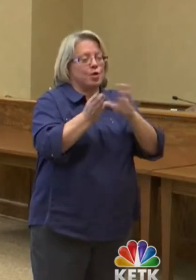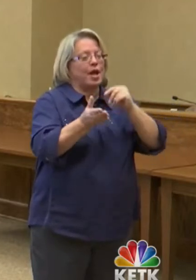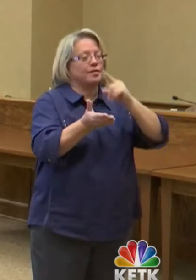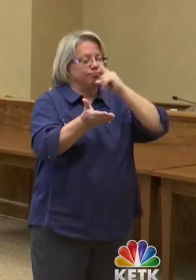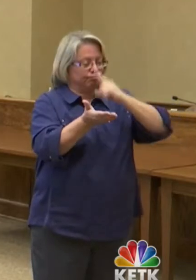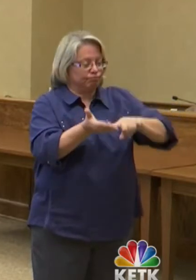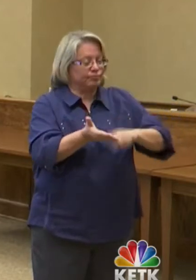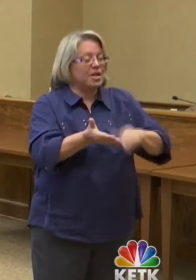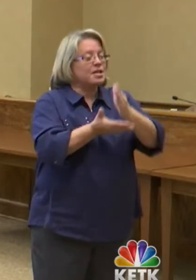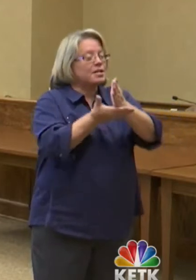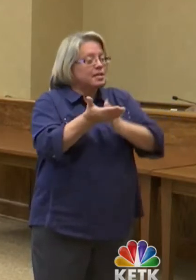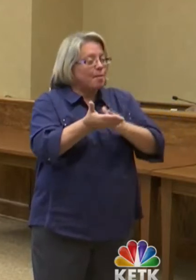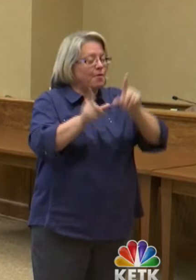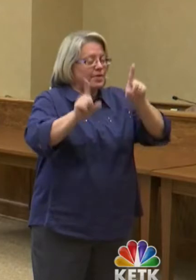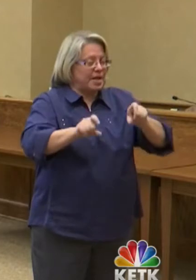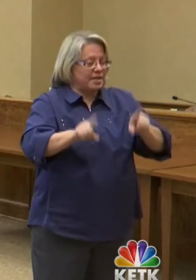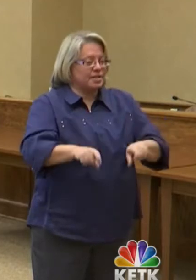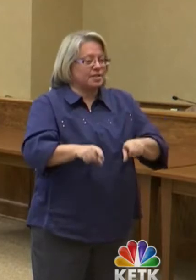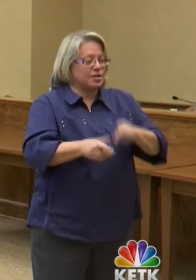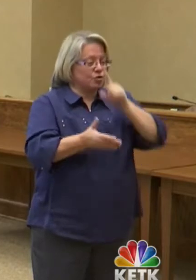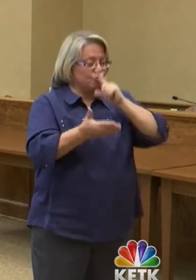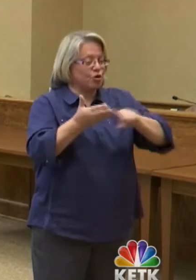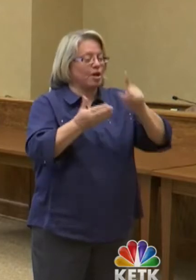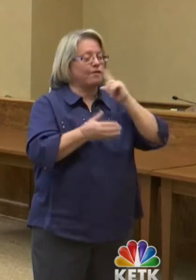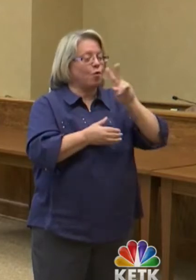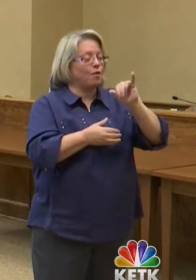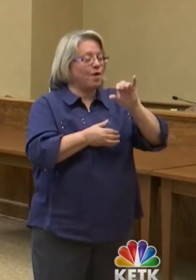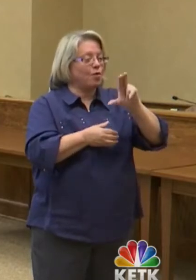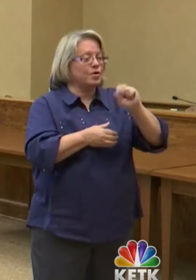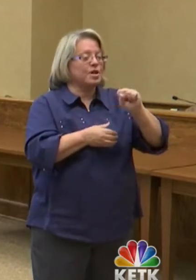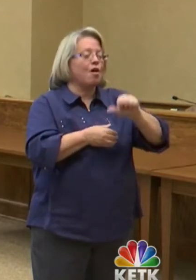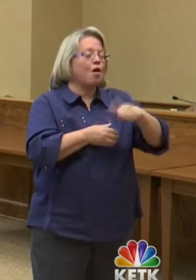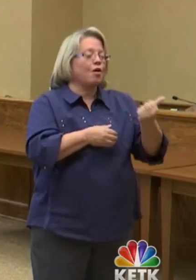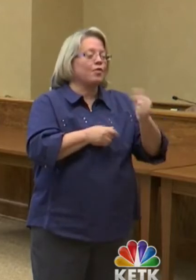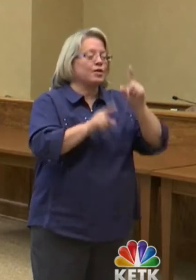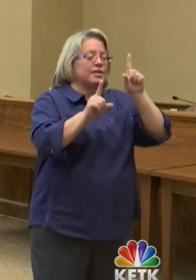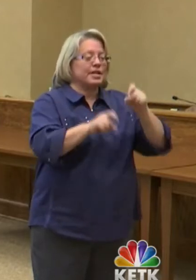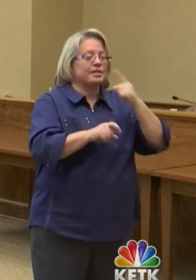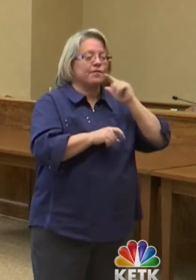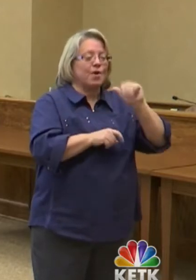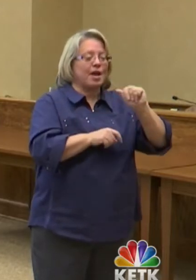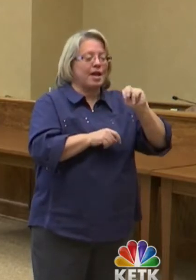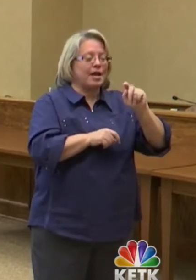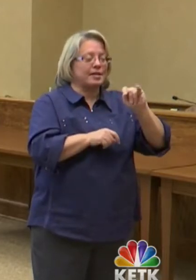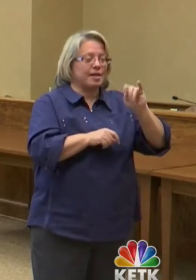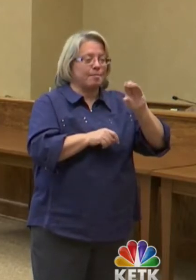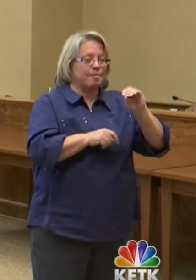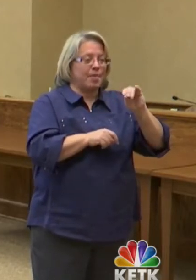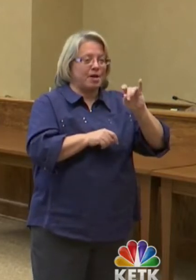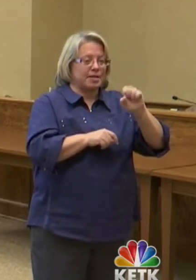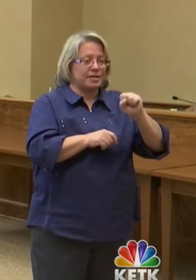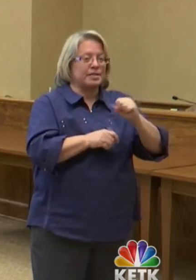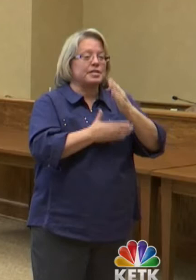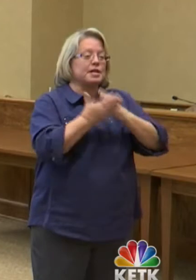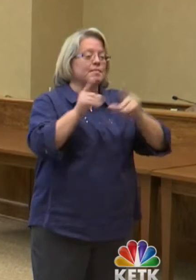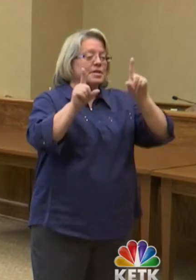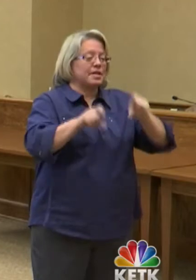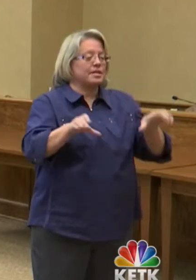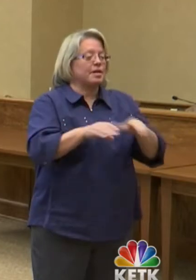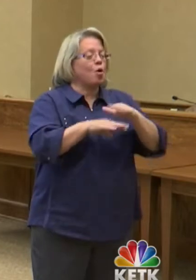THE COMMUNITY SHOULD ALSO BE AWARE THAT OTHER FORMS OF TESTING SYMPTOMATIC PATIENTS AND OTHER HIGHER RISK INDIVIDUALS CONTINUE TO COME ON BOARD INTO THE VALIDATED.